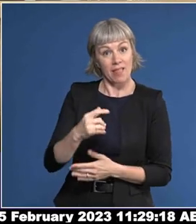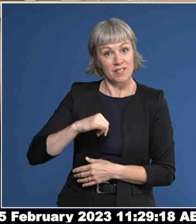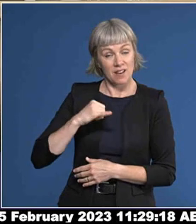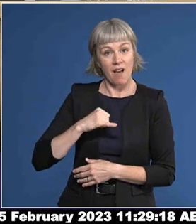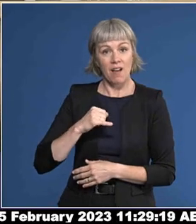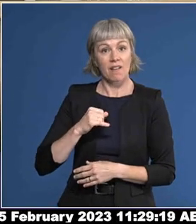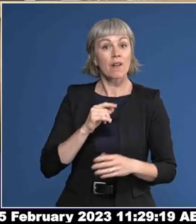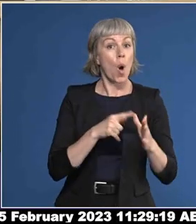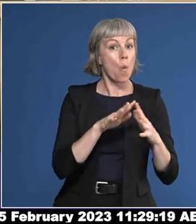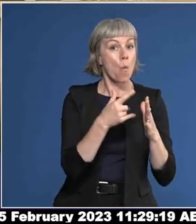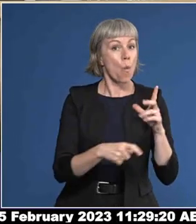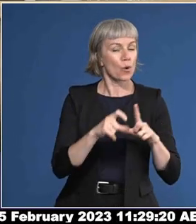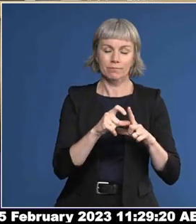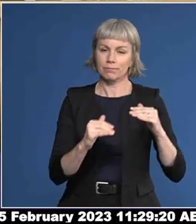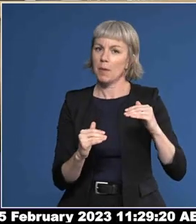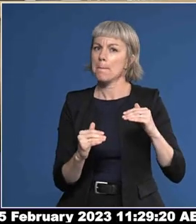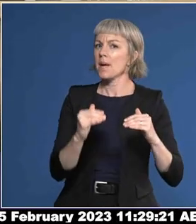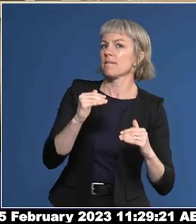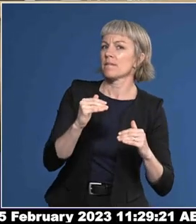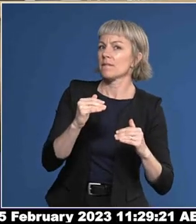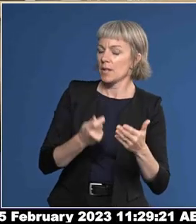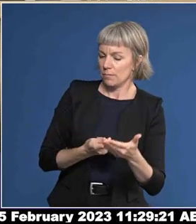It is about our organisational purpose, that people believe in the work that we are doing